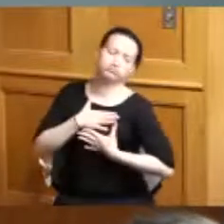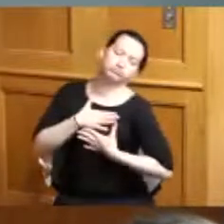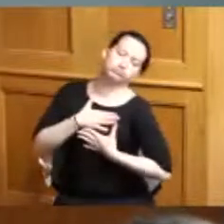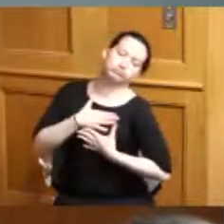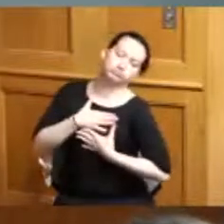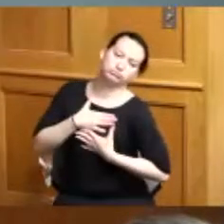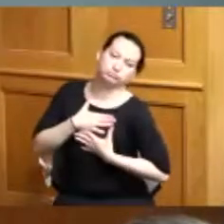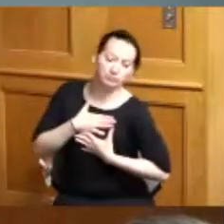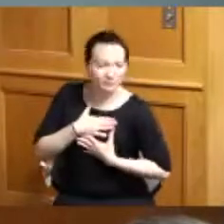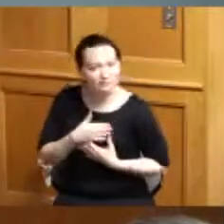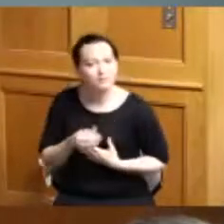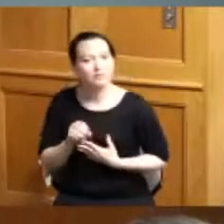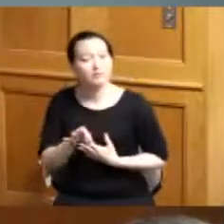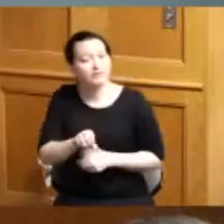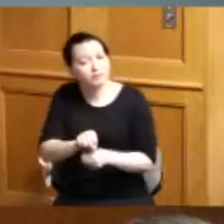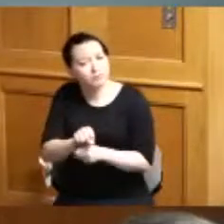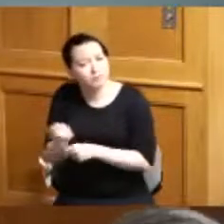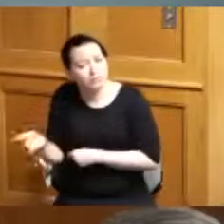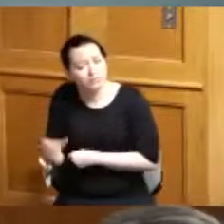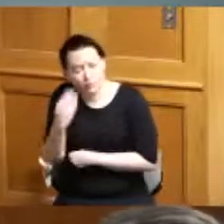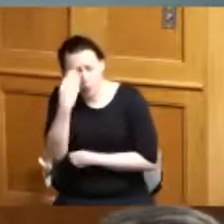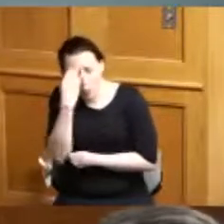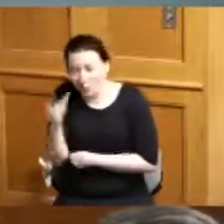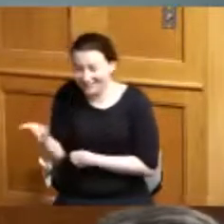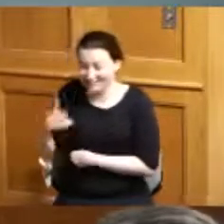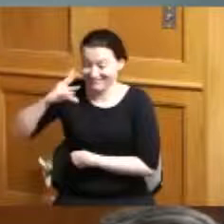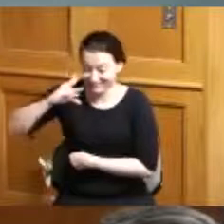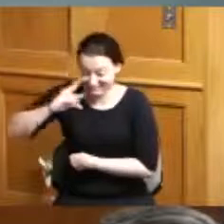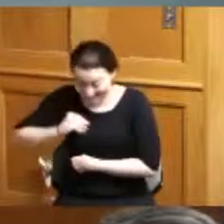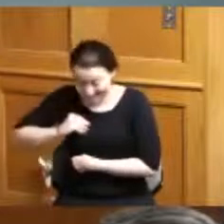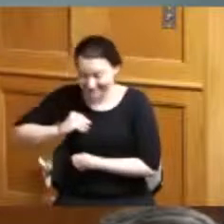those of you that worked with him you know that he went through his days